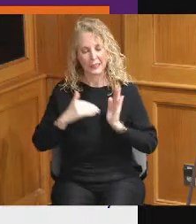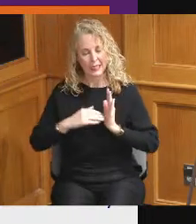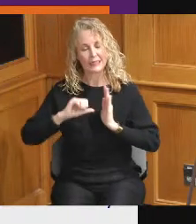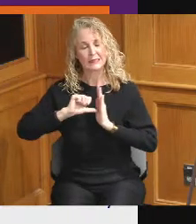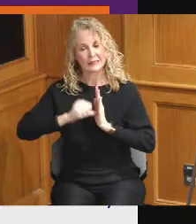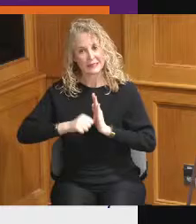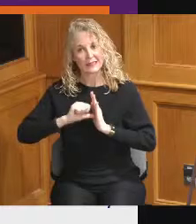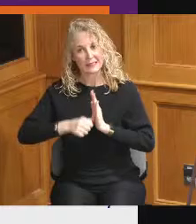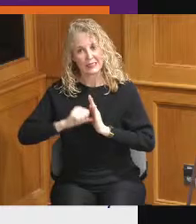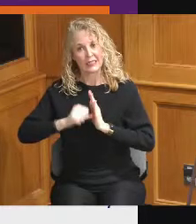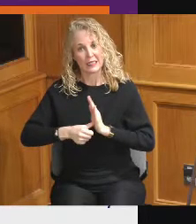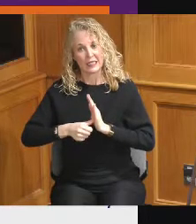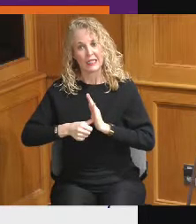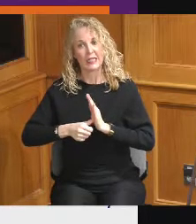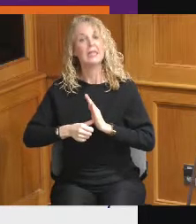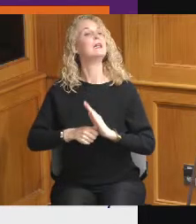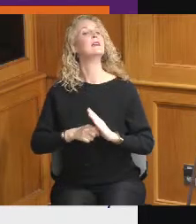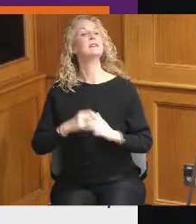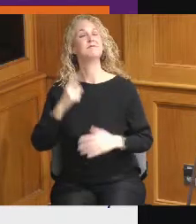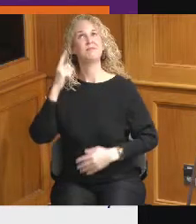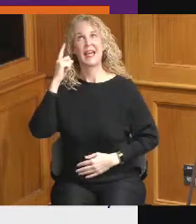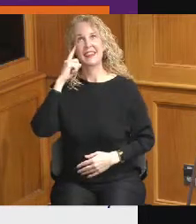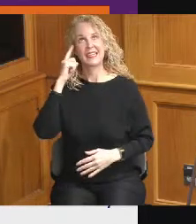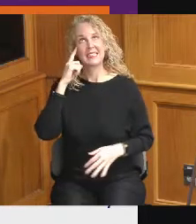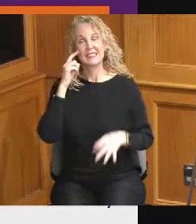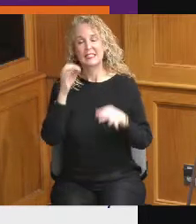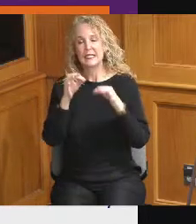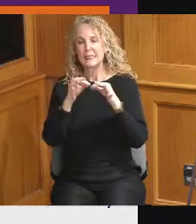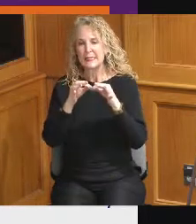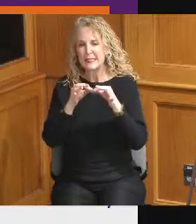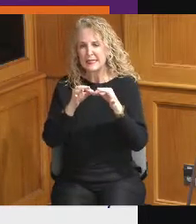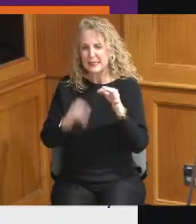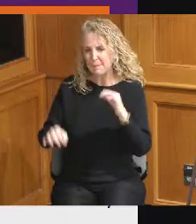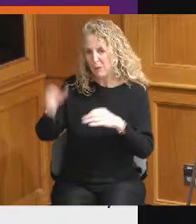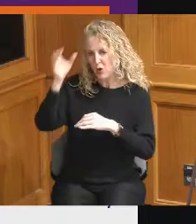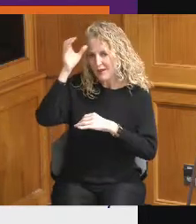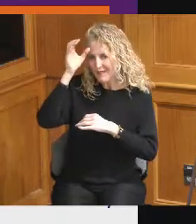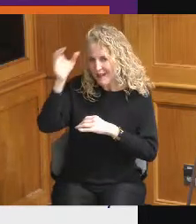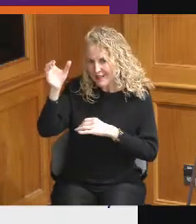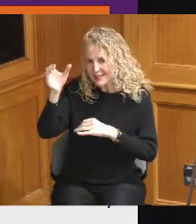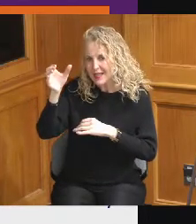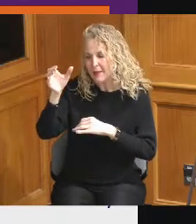and I think it's actually like quite simple but it encapsulates a really important fundamental